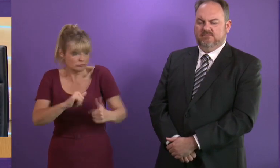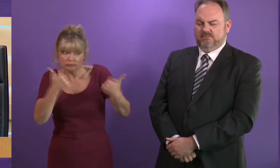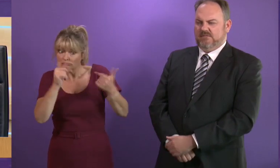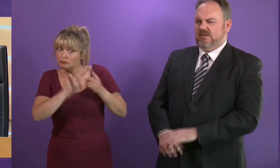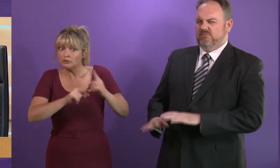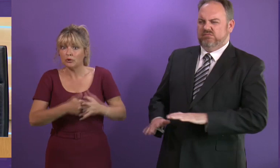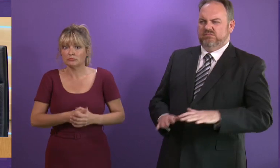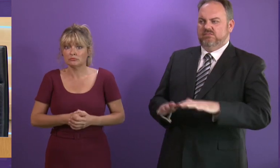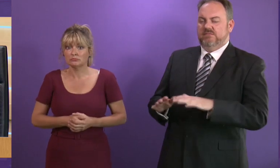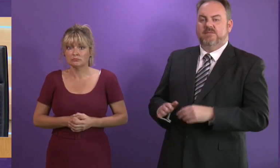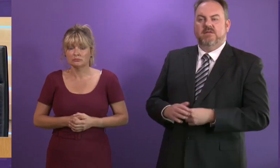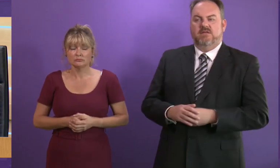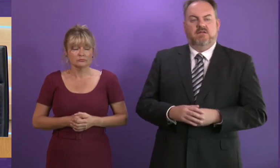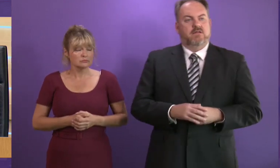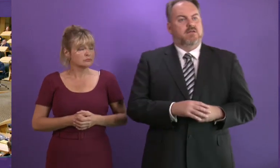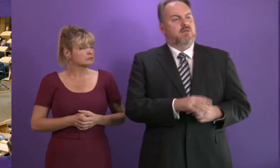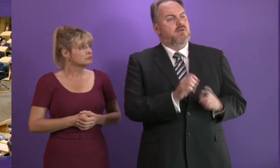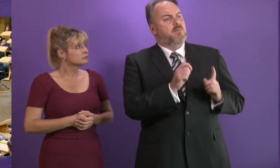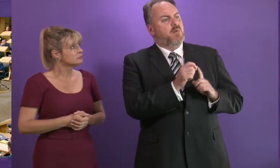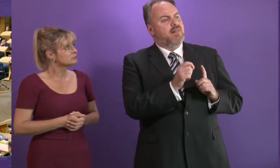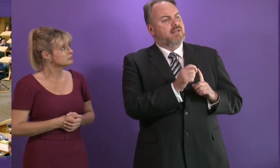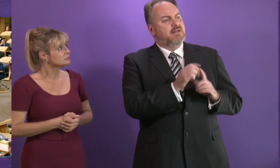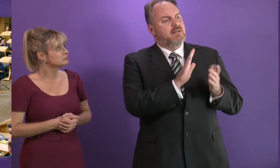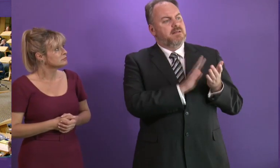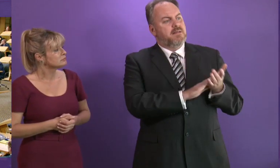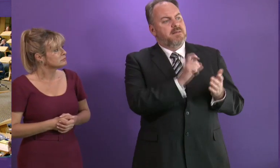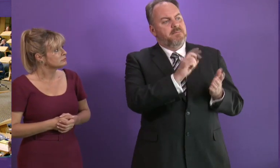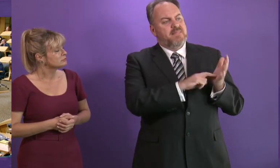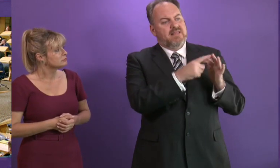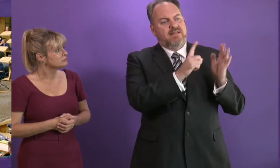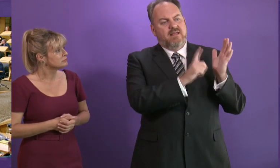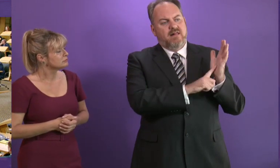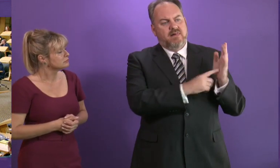Pauline McNeill (Glasgow) (Lab):